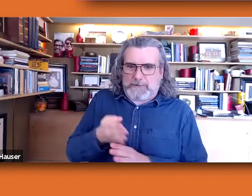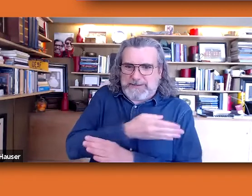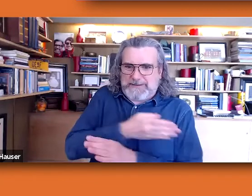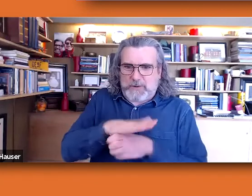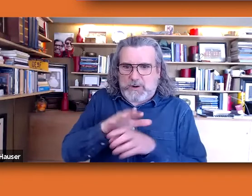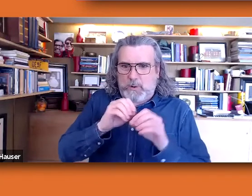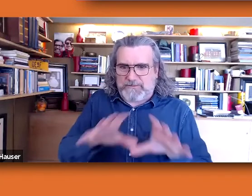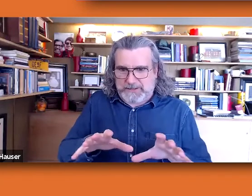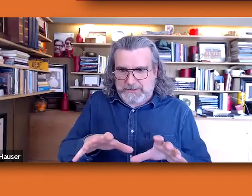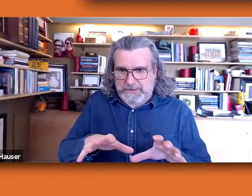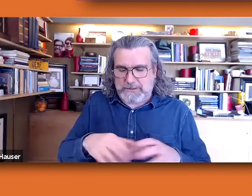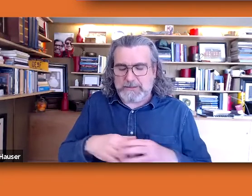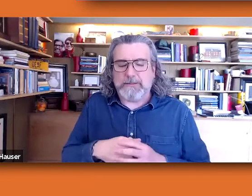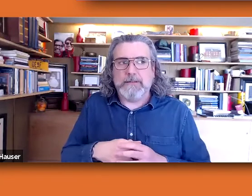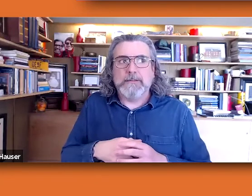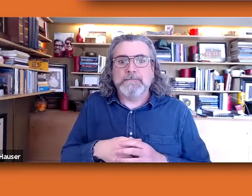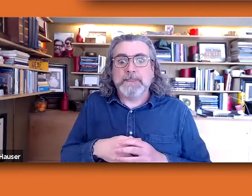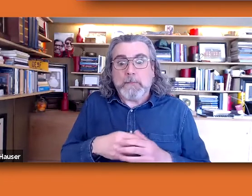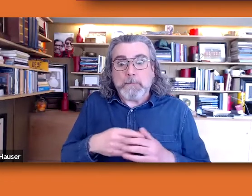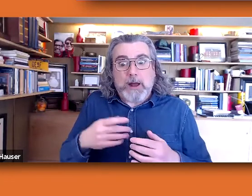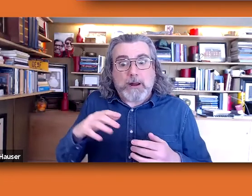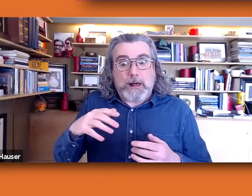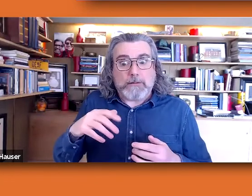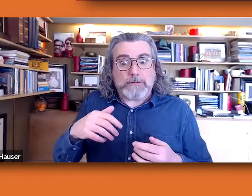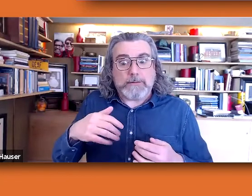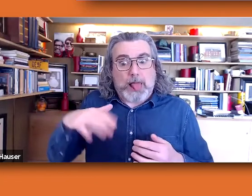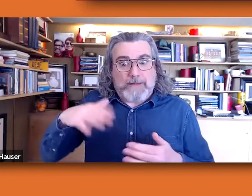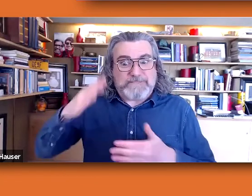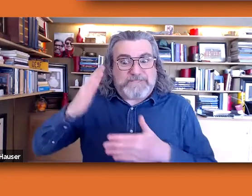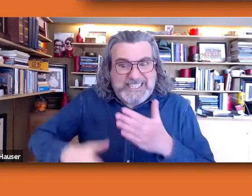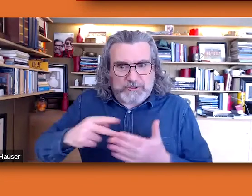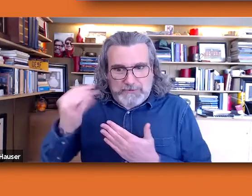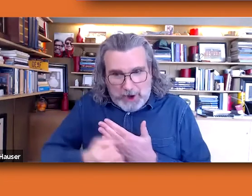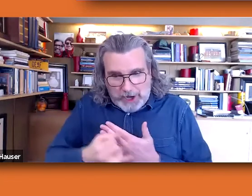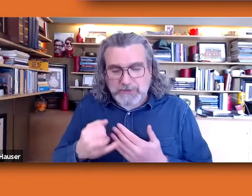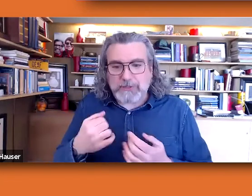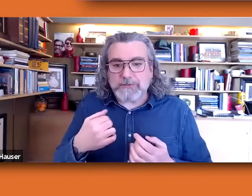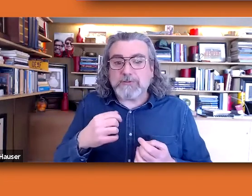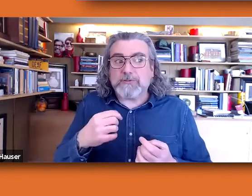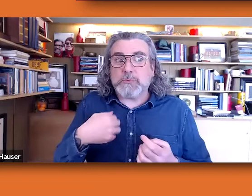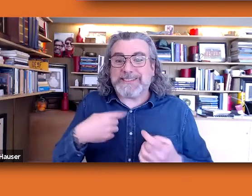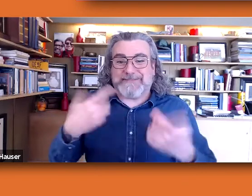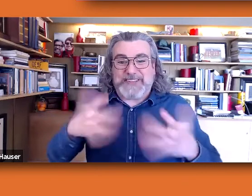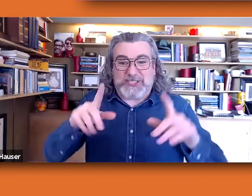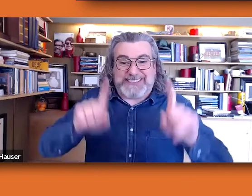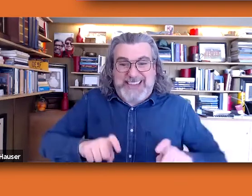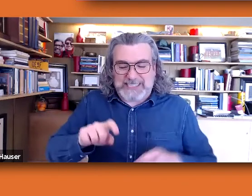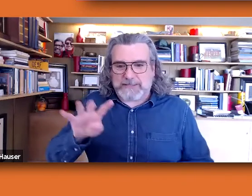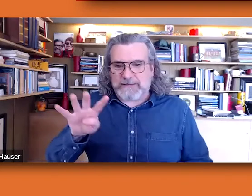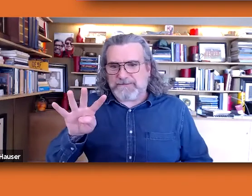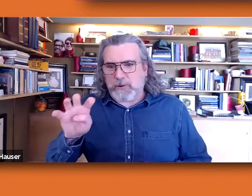So, this research project was started before COVID, but we hadn't finished the project when the pandemic started.